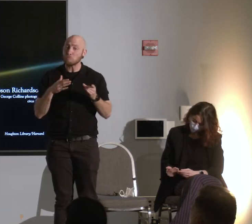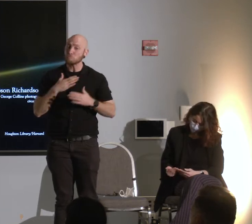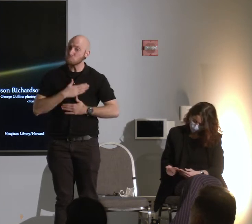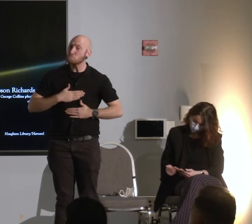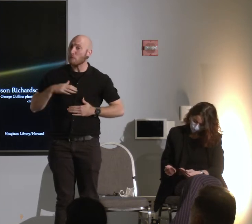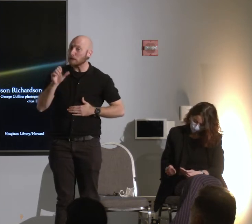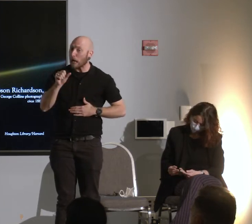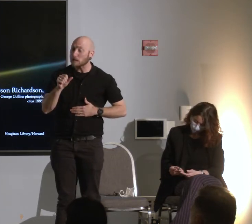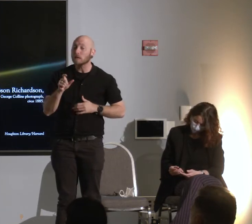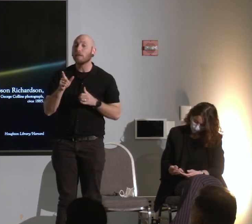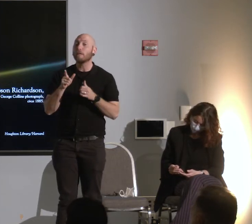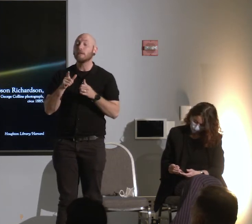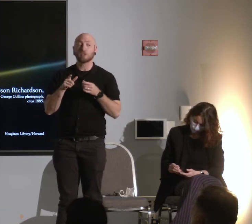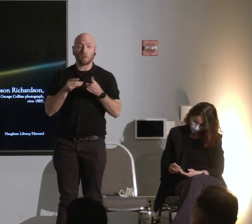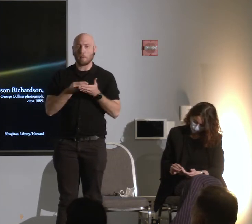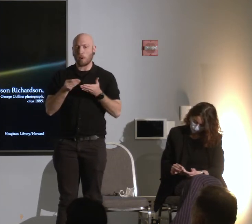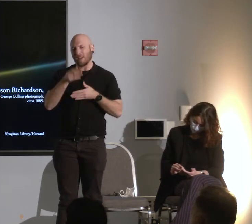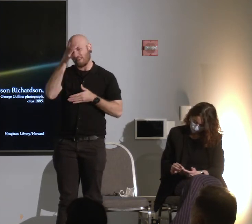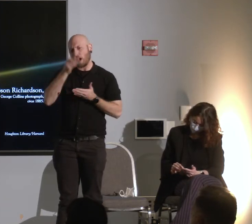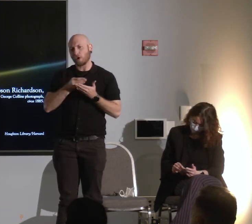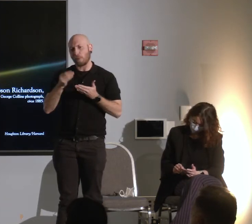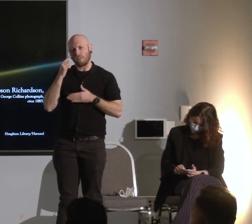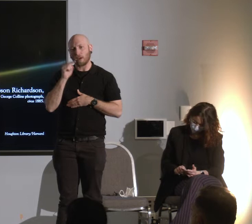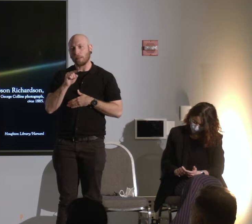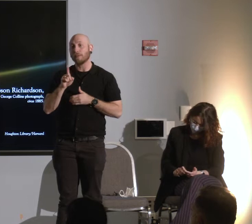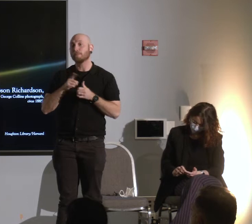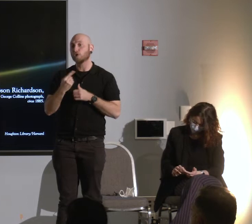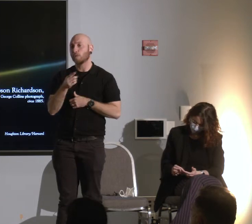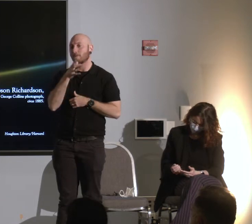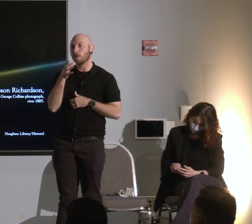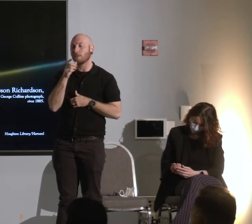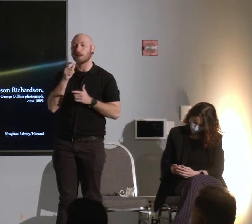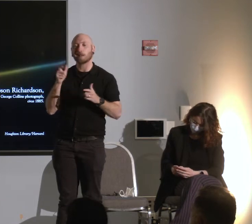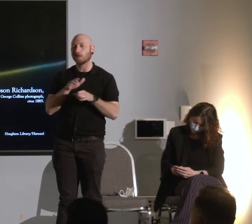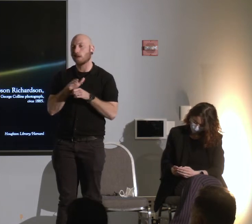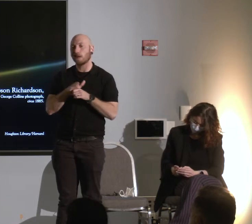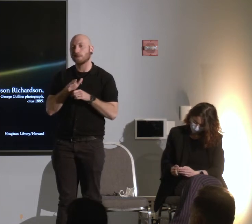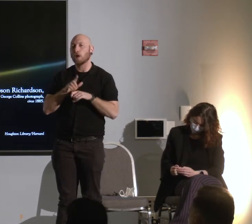The first farm that his father bought for him in the Connecticut coast, however, wasn't really large enough that it could make a living.